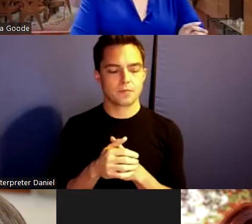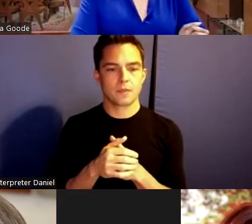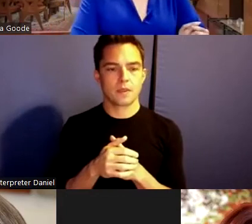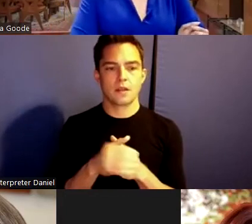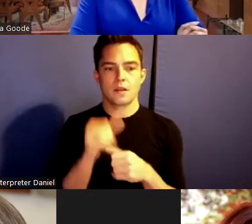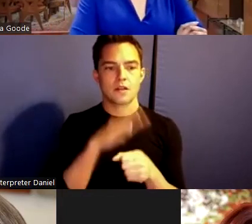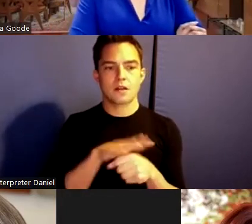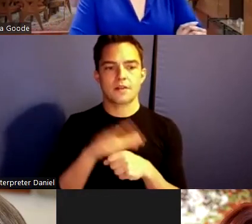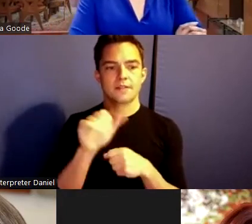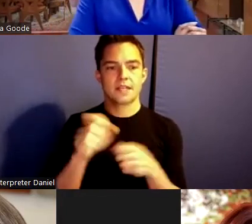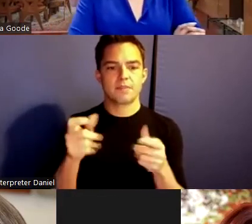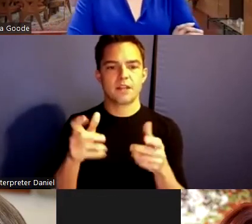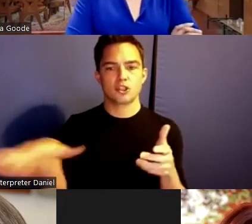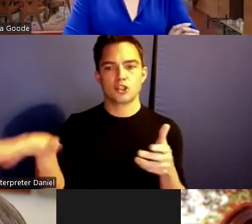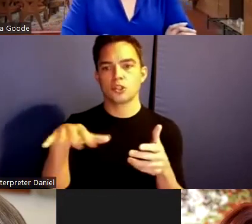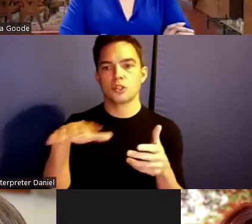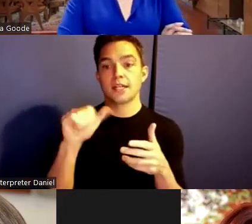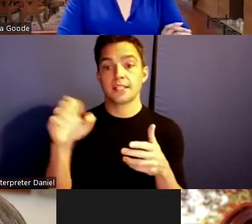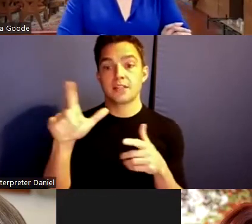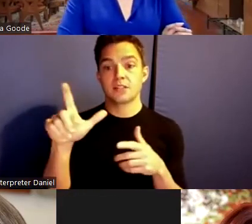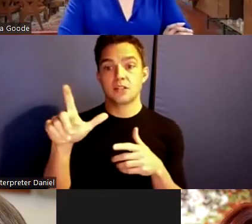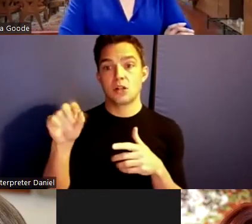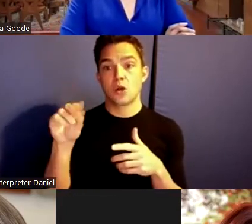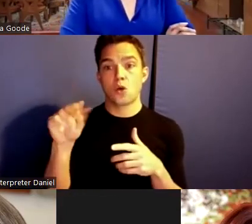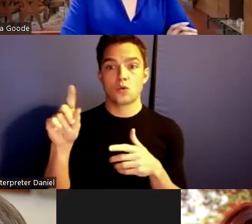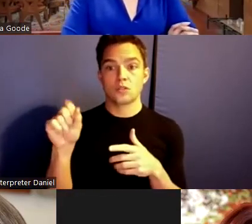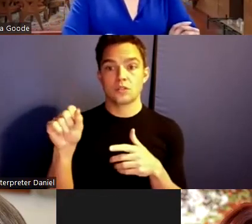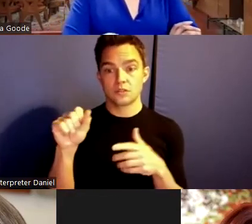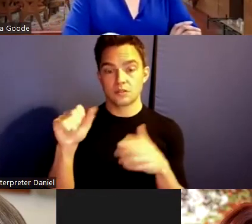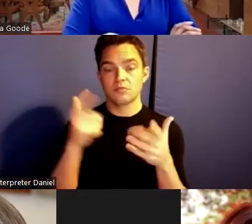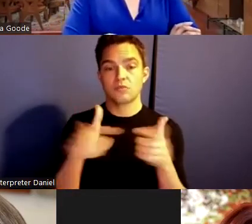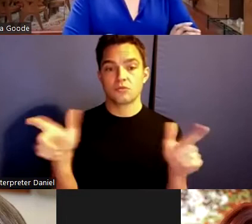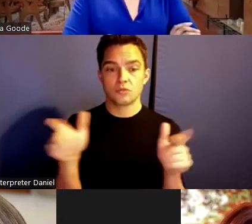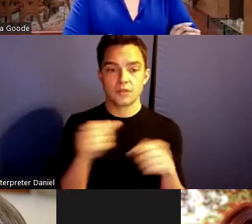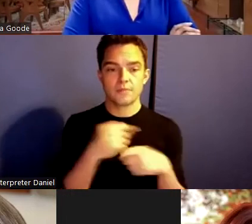case managers and case loads are usually large, making it difficult to be able to have